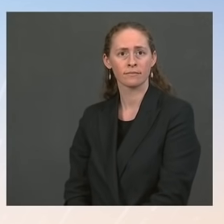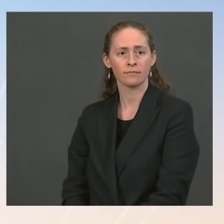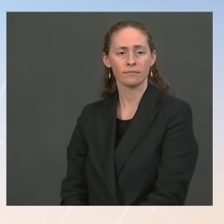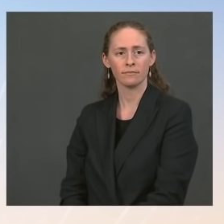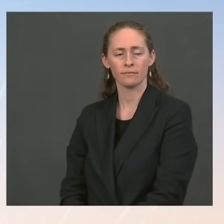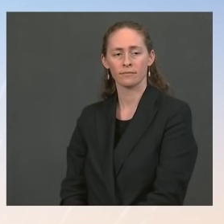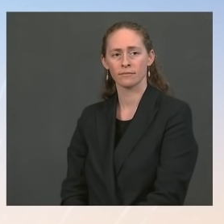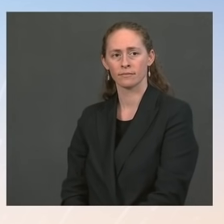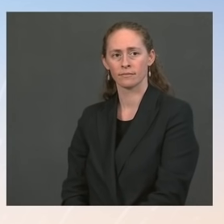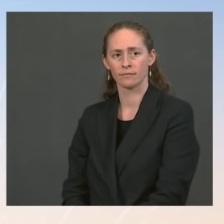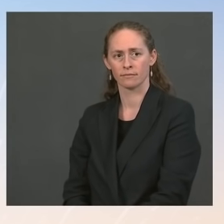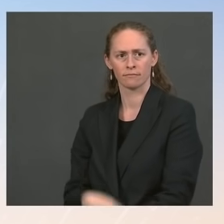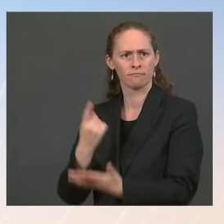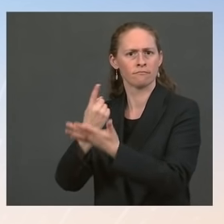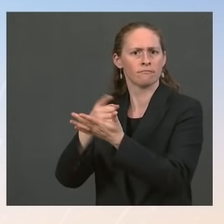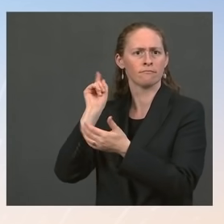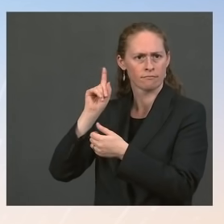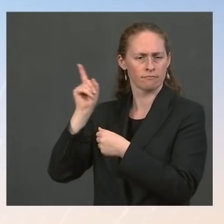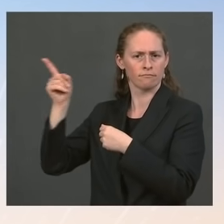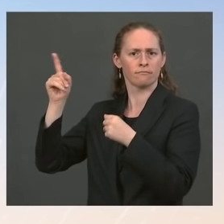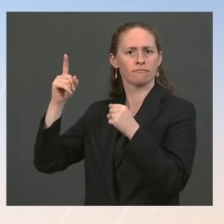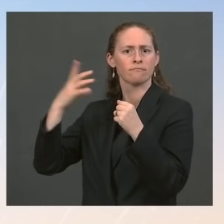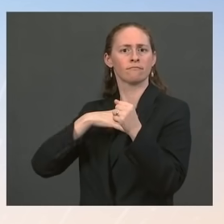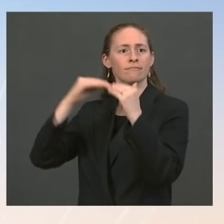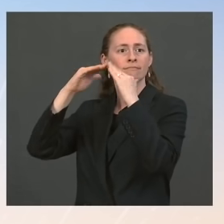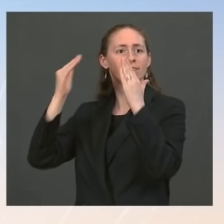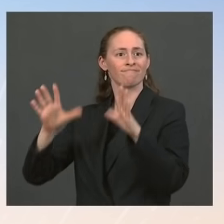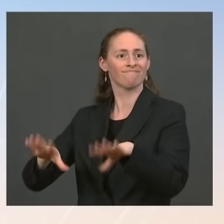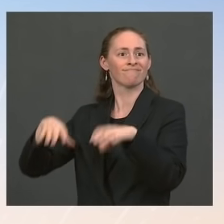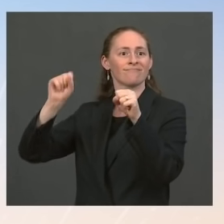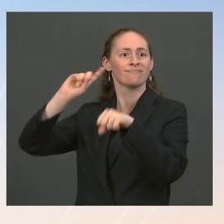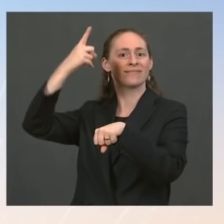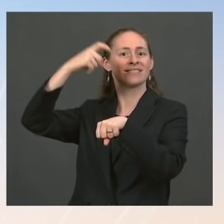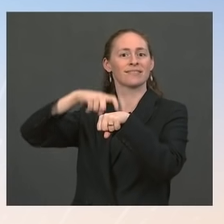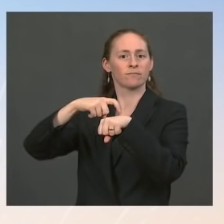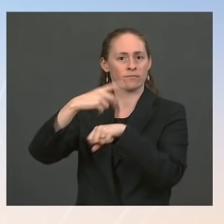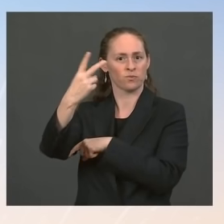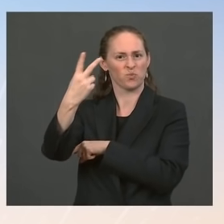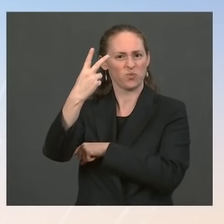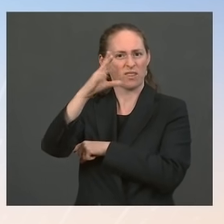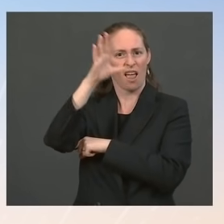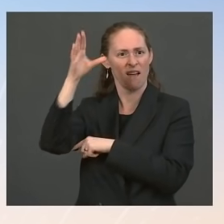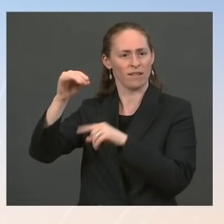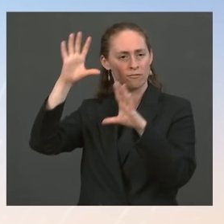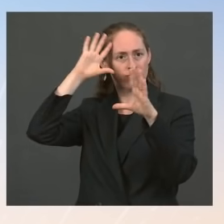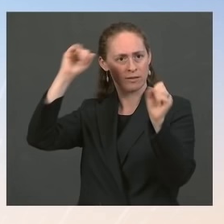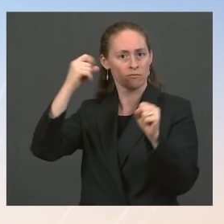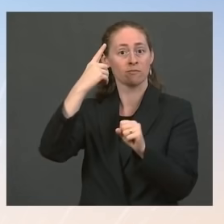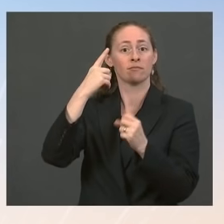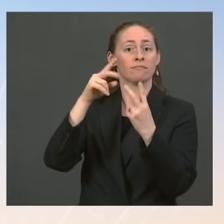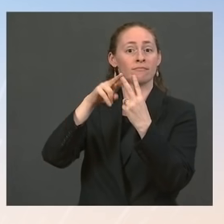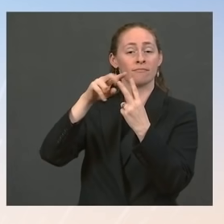hosted, for the first time, two African presidents -- the President of Ghana -- President Akufo-Addo --